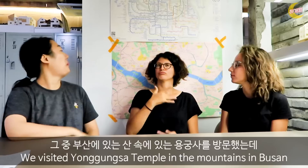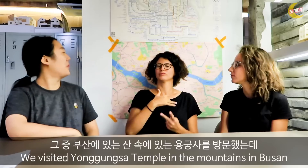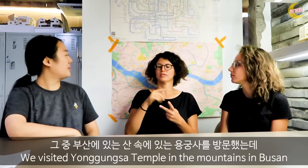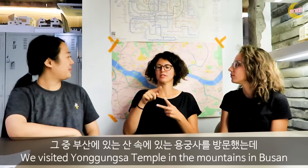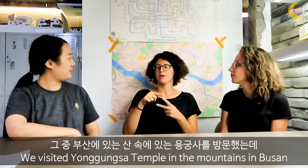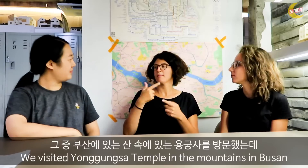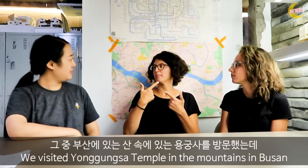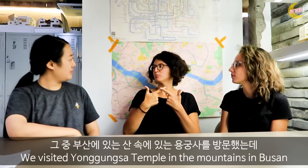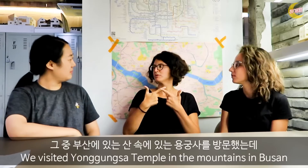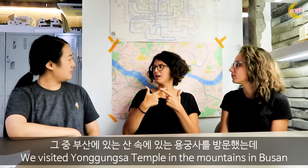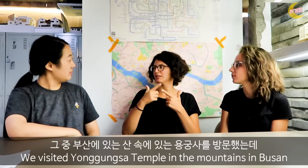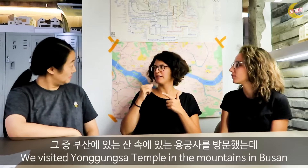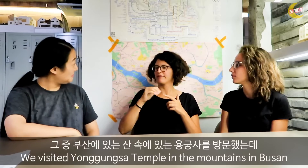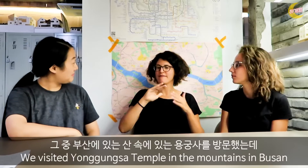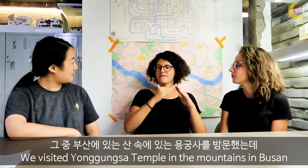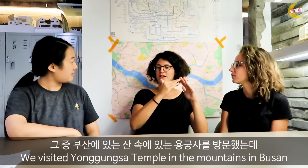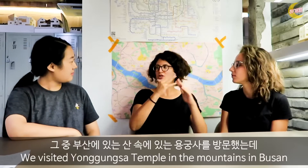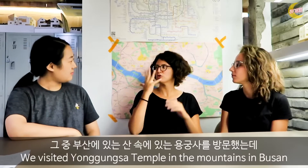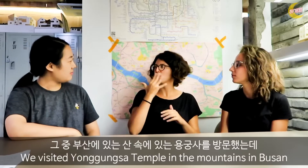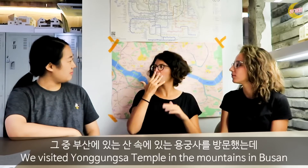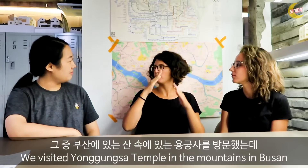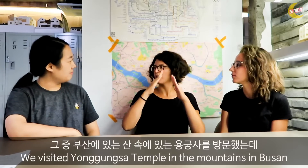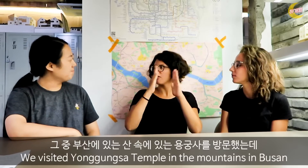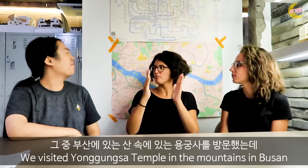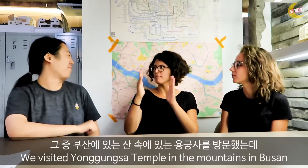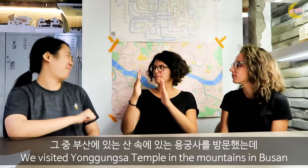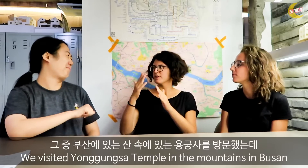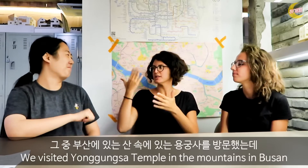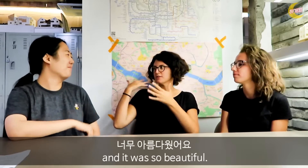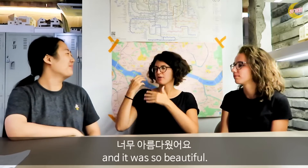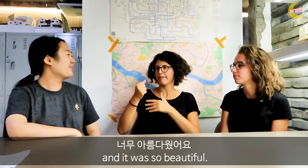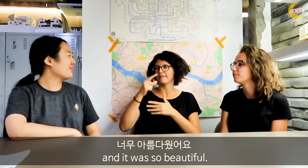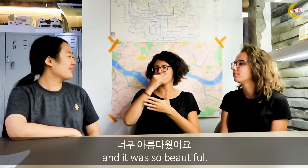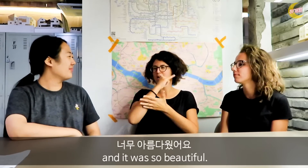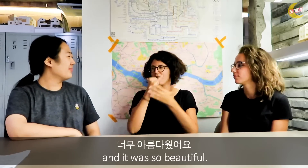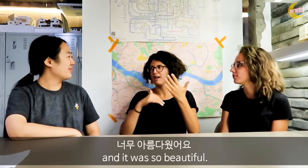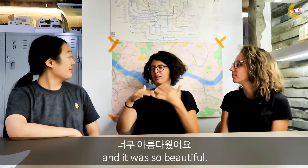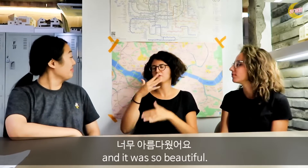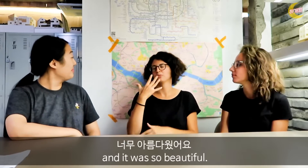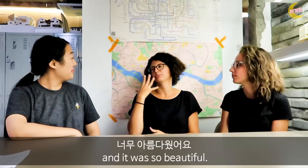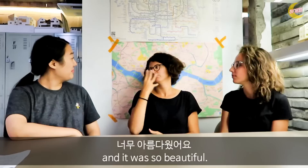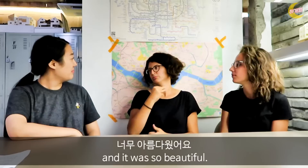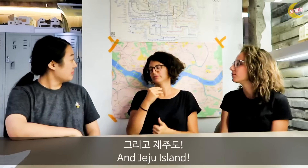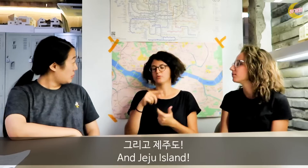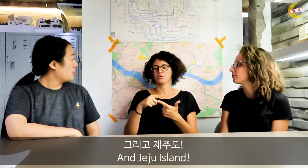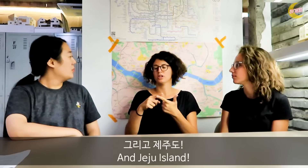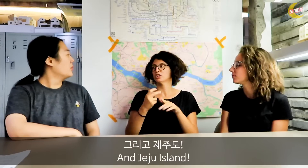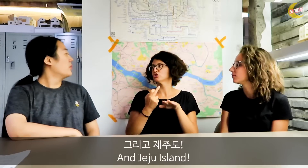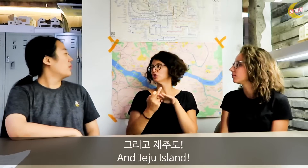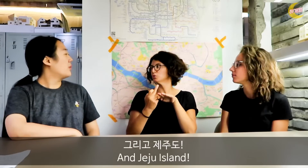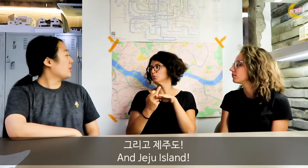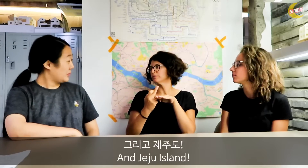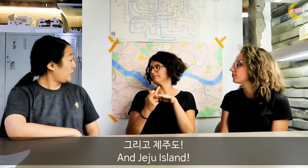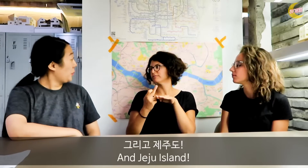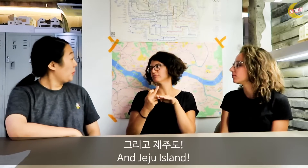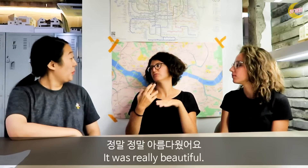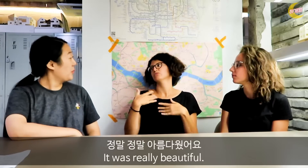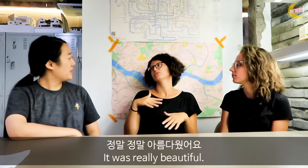We visited Yonggungsa Temple in the mountains in Busan and it was so beautiful. And Jeju Island!